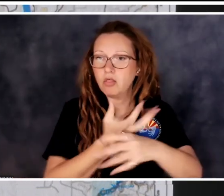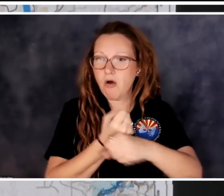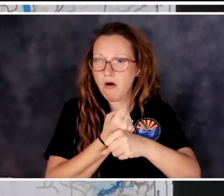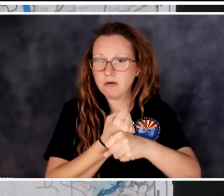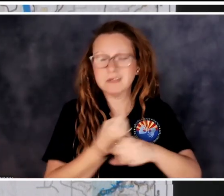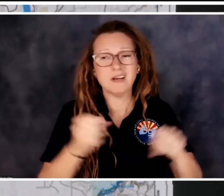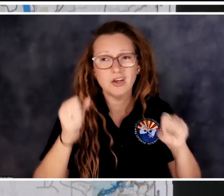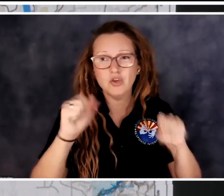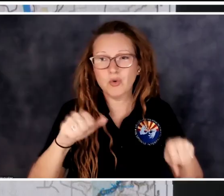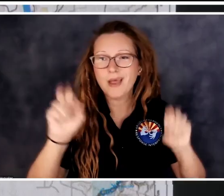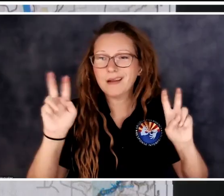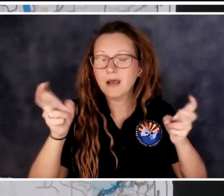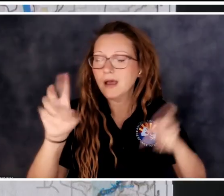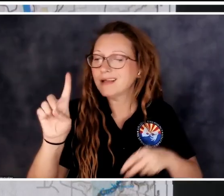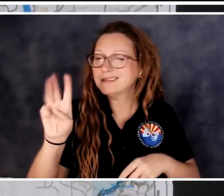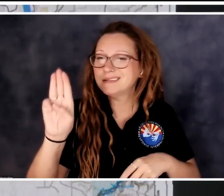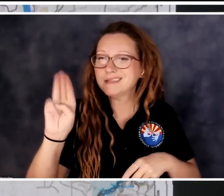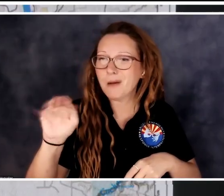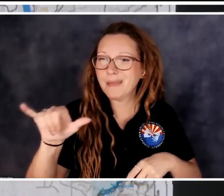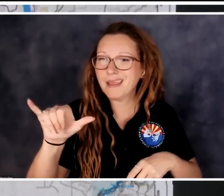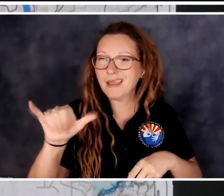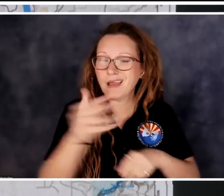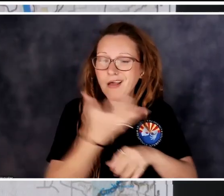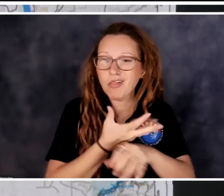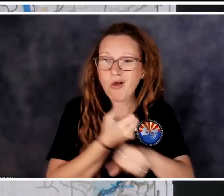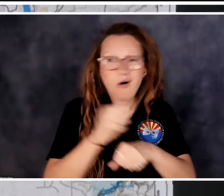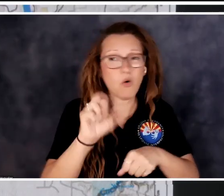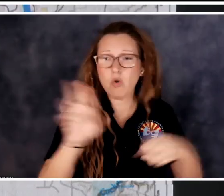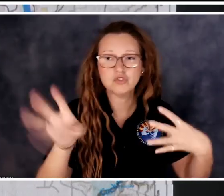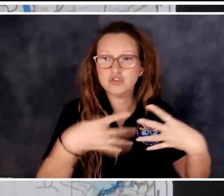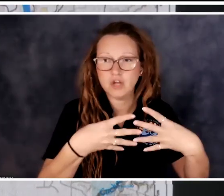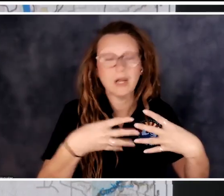So please don't lock your gates. Either dummy lock them or shut the gate.